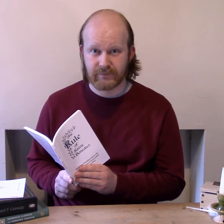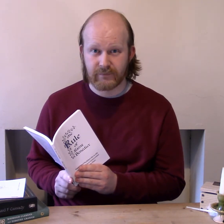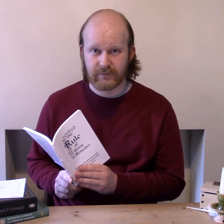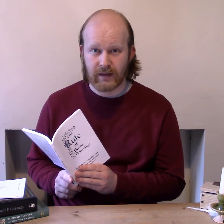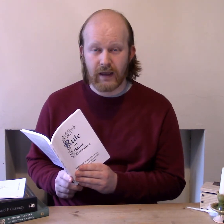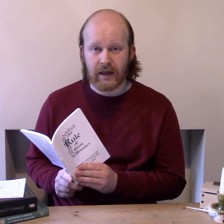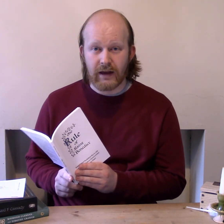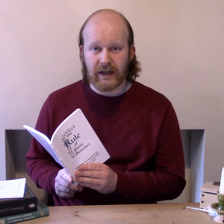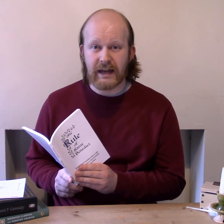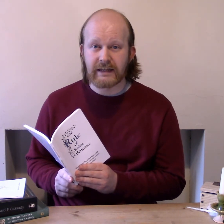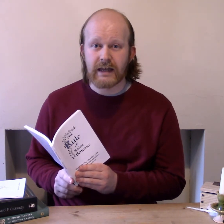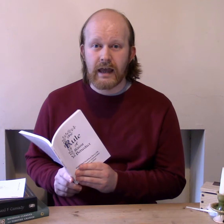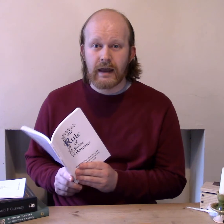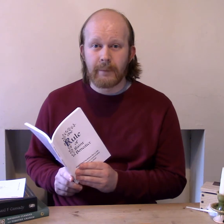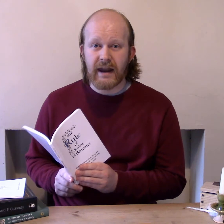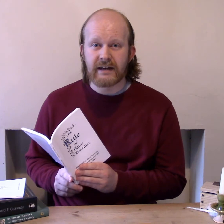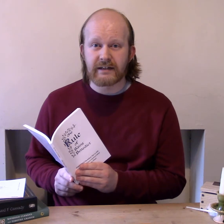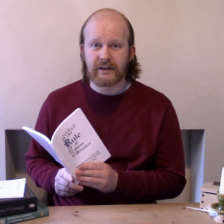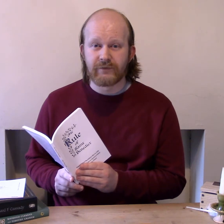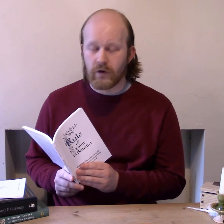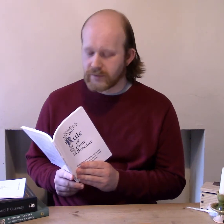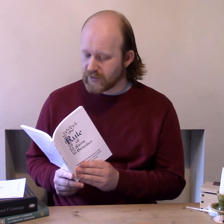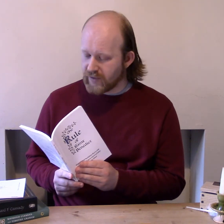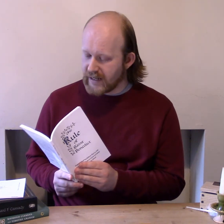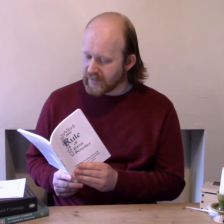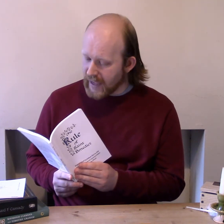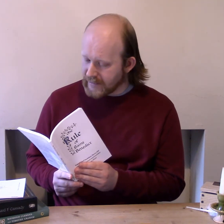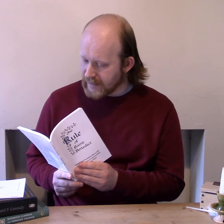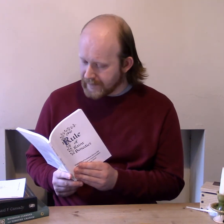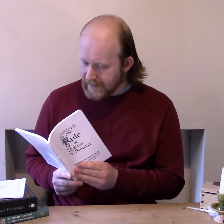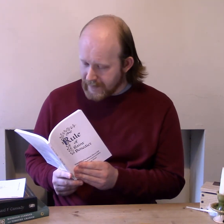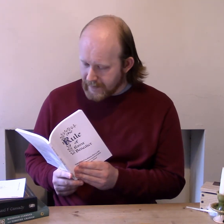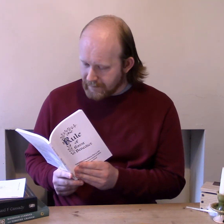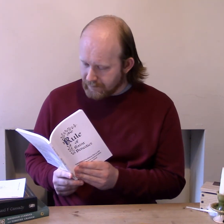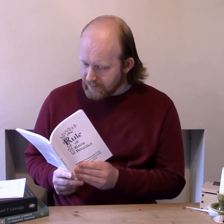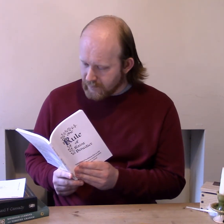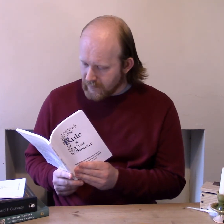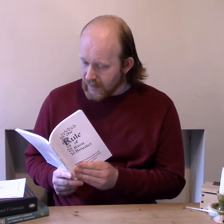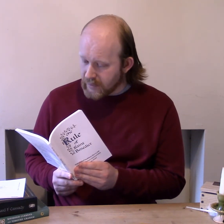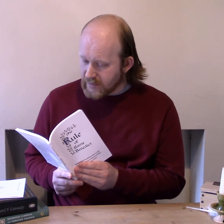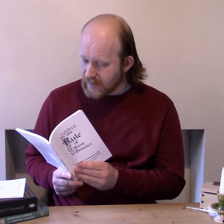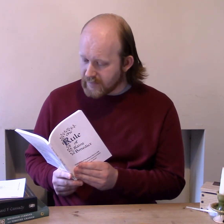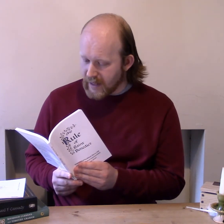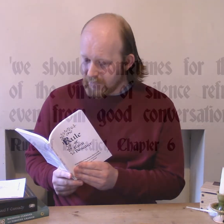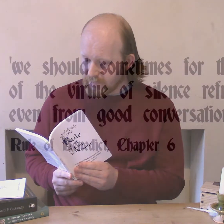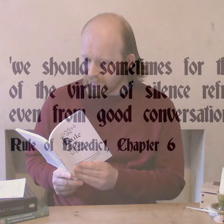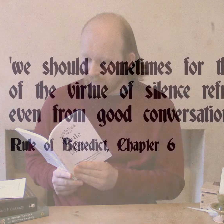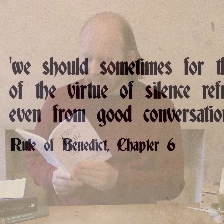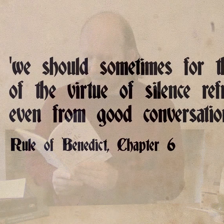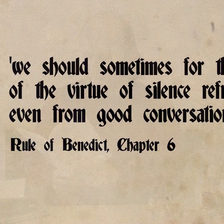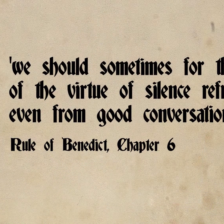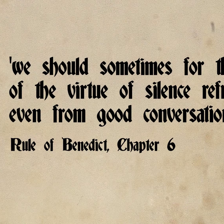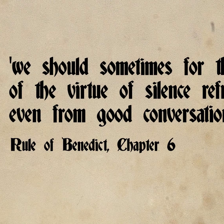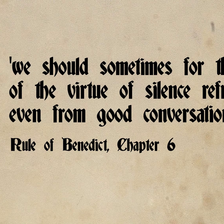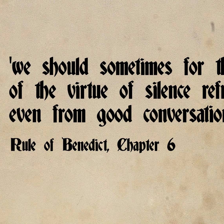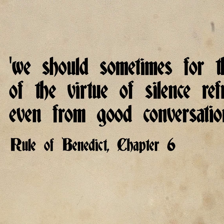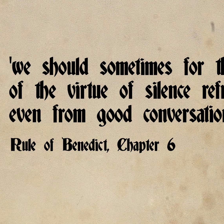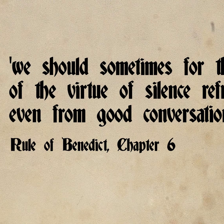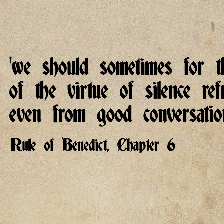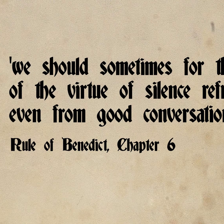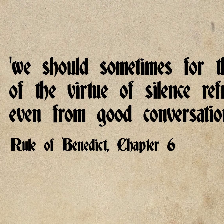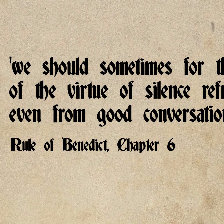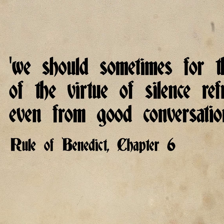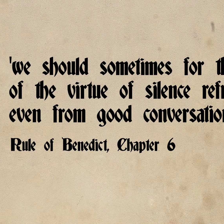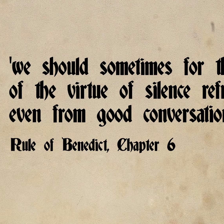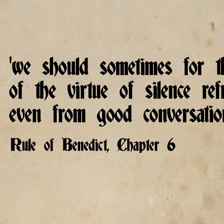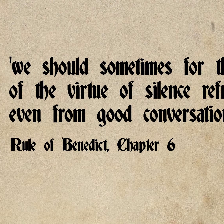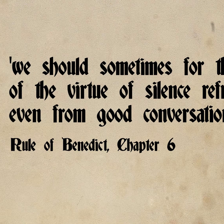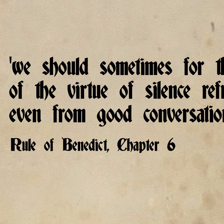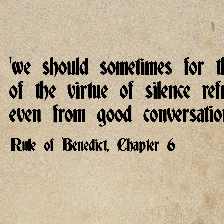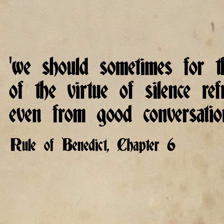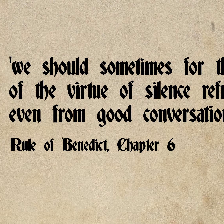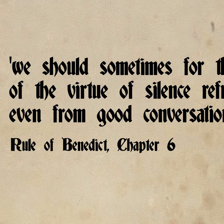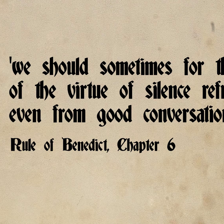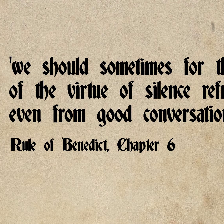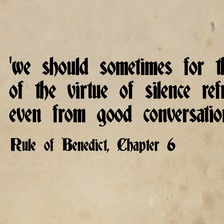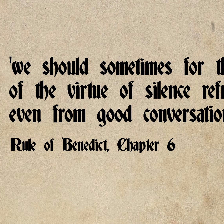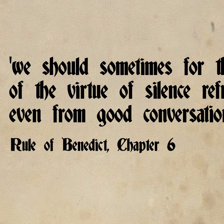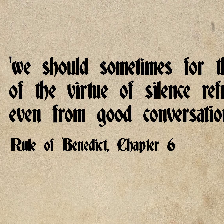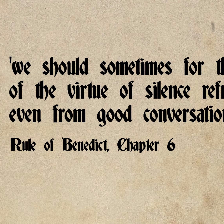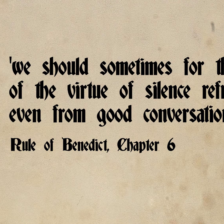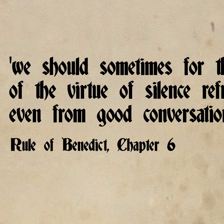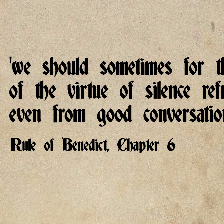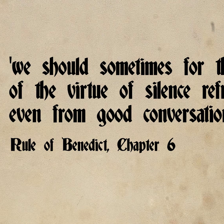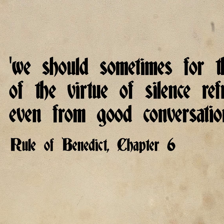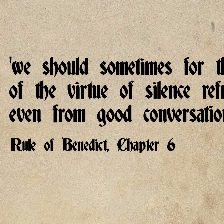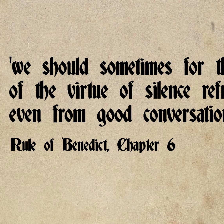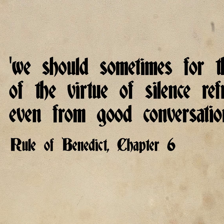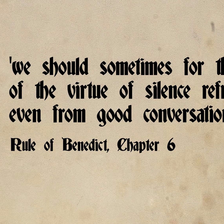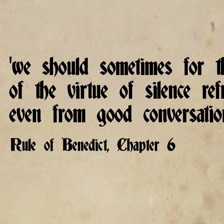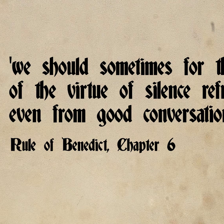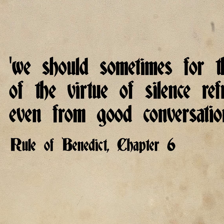In it Benedict informs his reader that 'sometimes for the sake of the virtue of silence refrain even from good conversation'